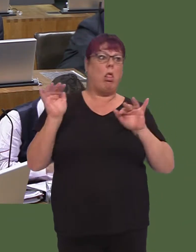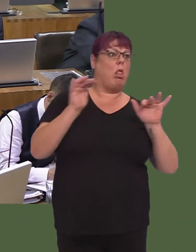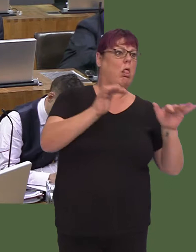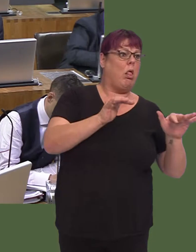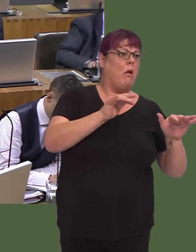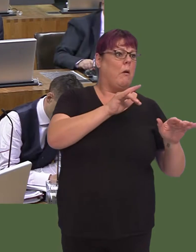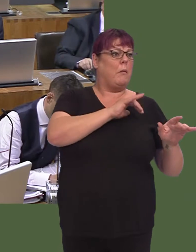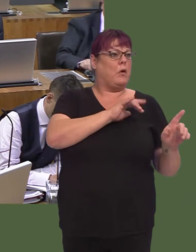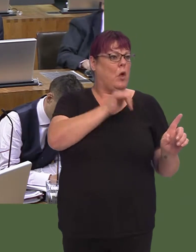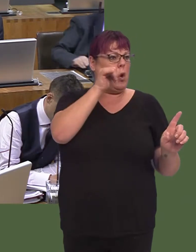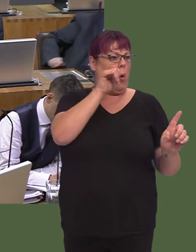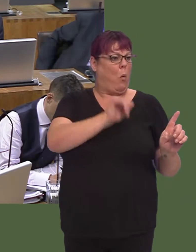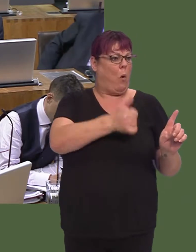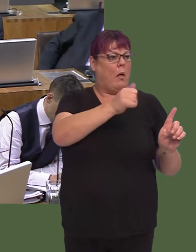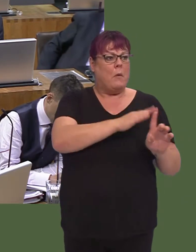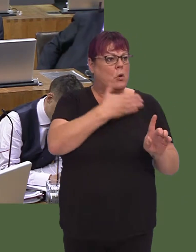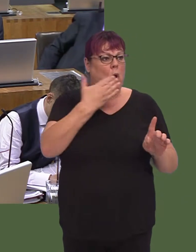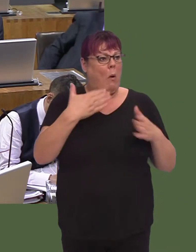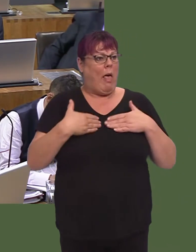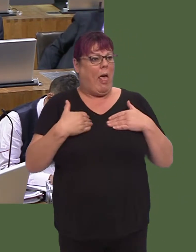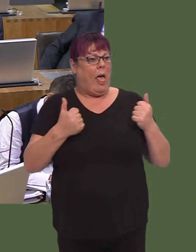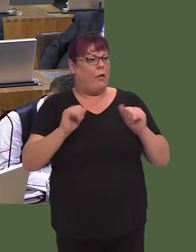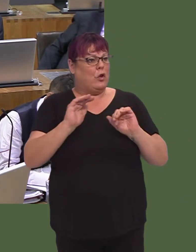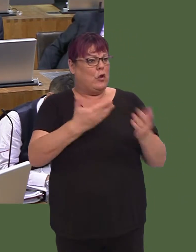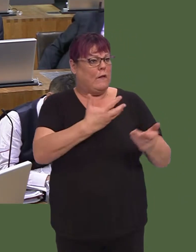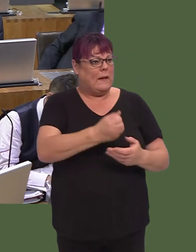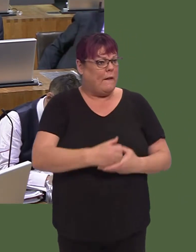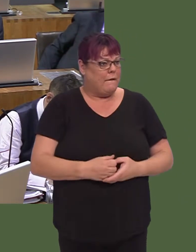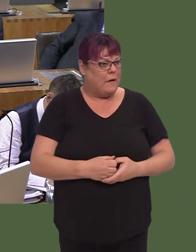its got a strong profile around the world because of its diaspora, but it has no health service.